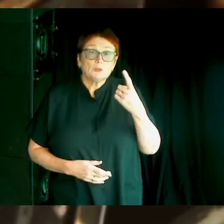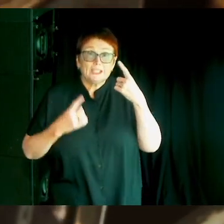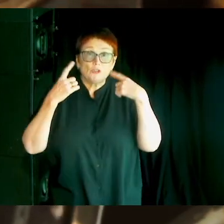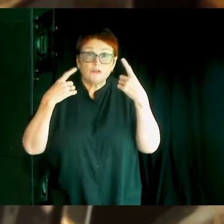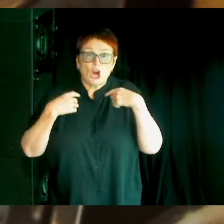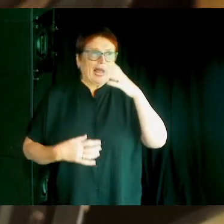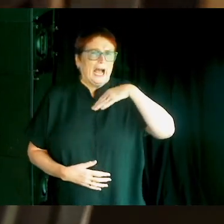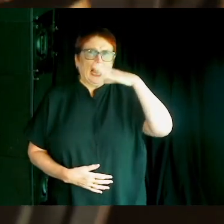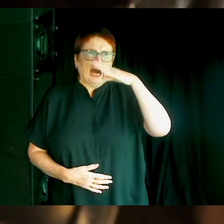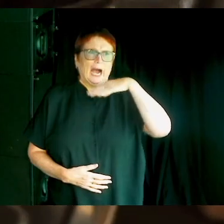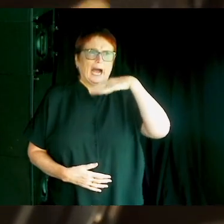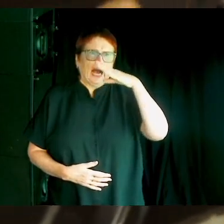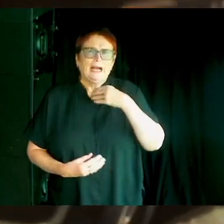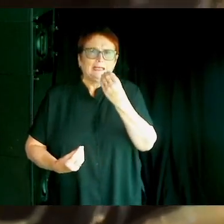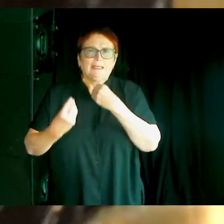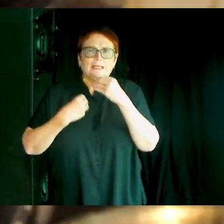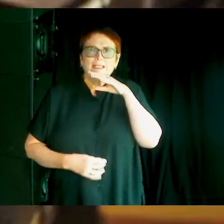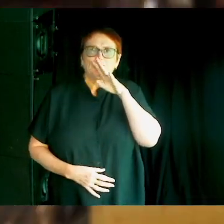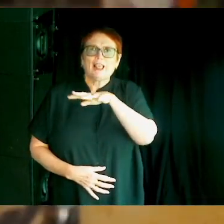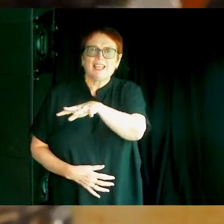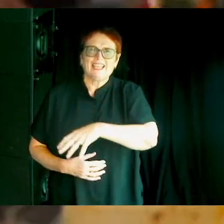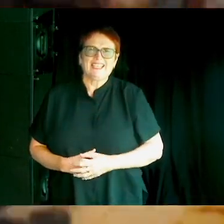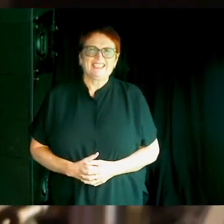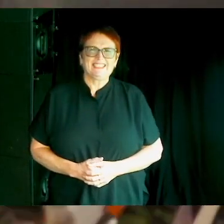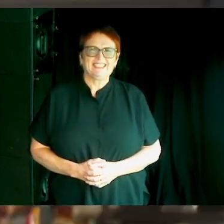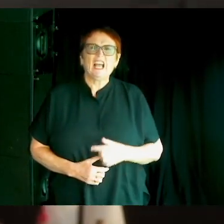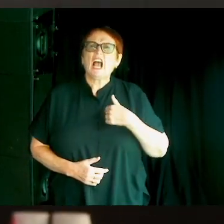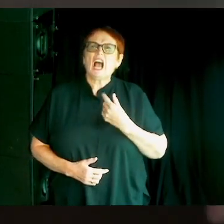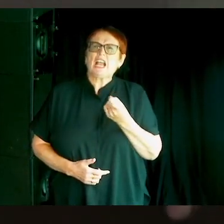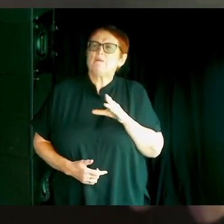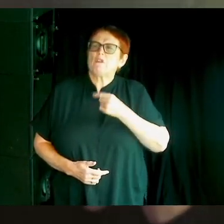for eating the chili I've been crying I'm thai I'm from Thailand I don't eat spicy food I